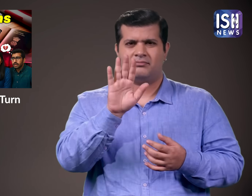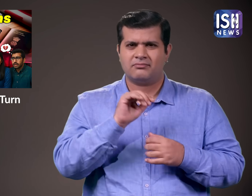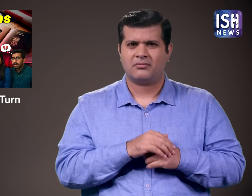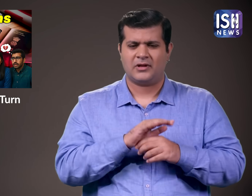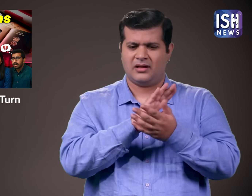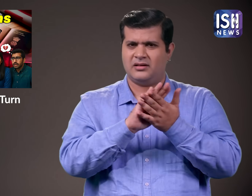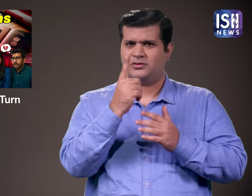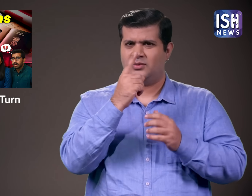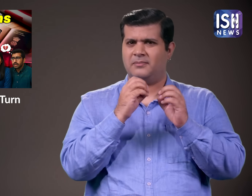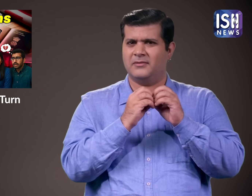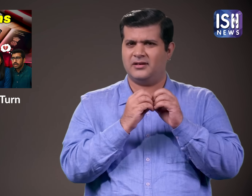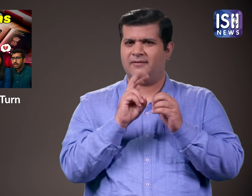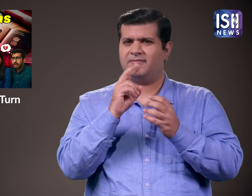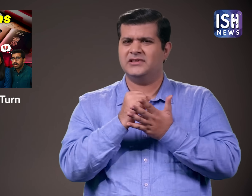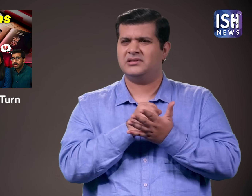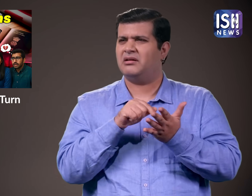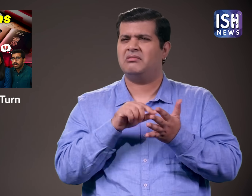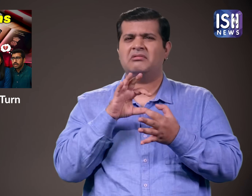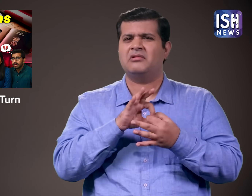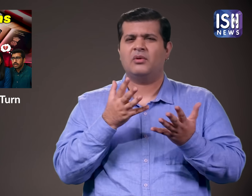What is H-1B visa?